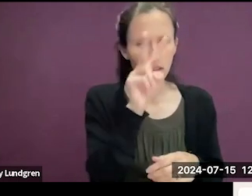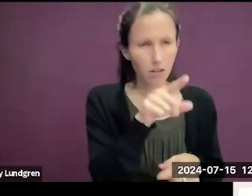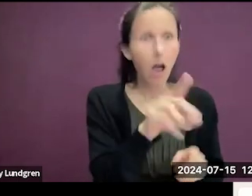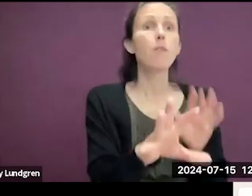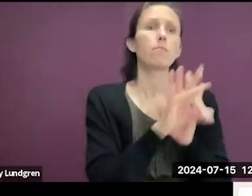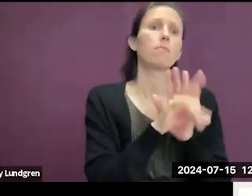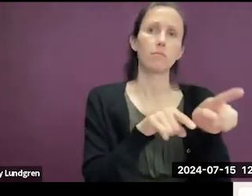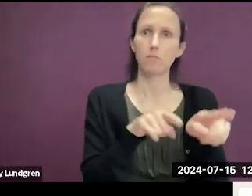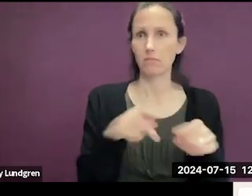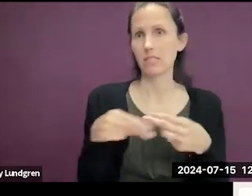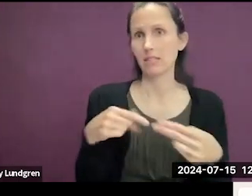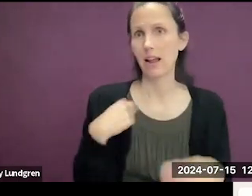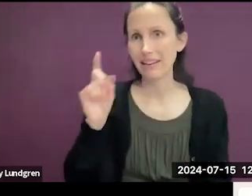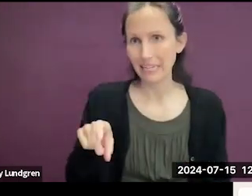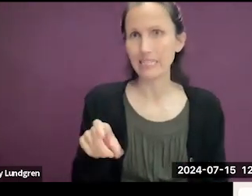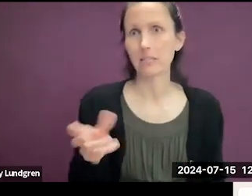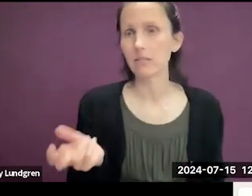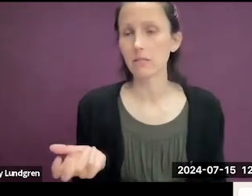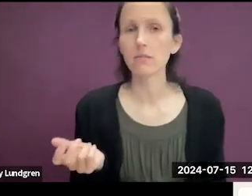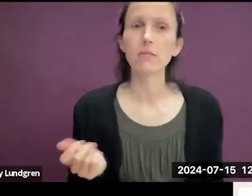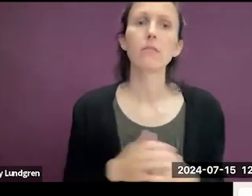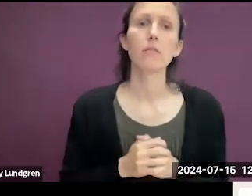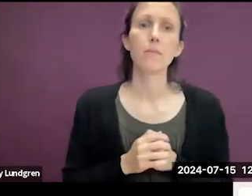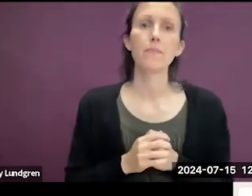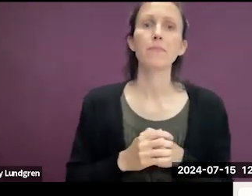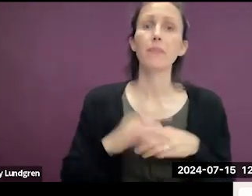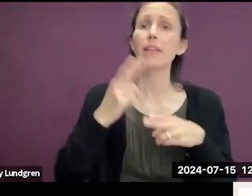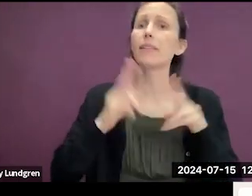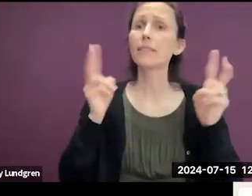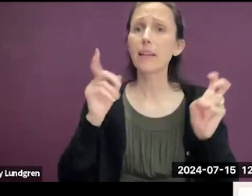that's talking about slide titles. Our titles should also be unique,